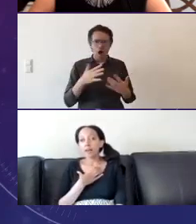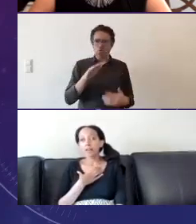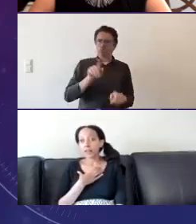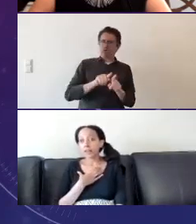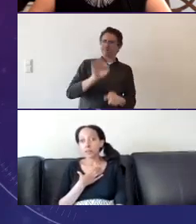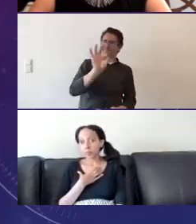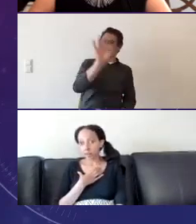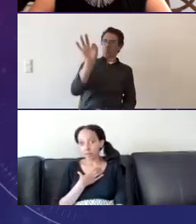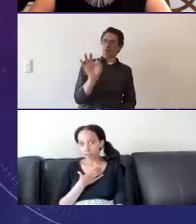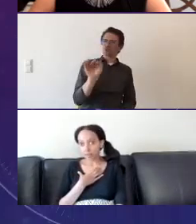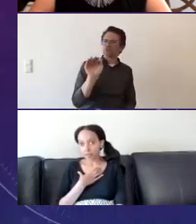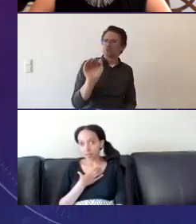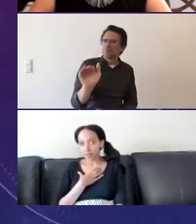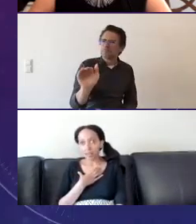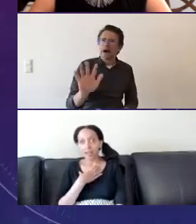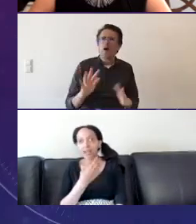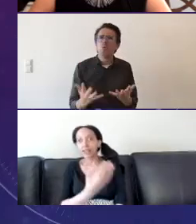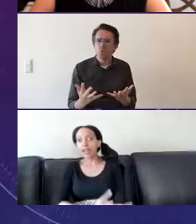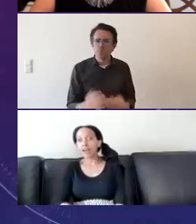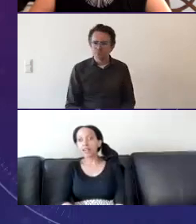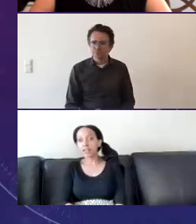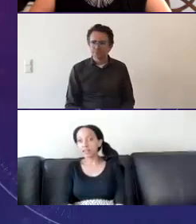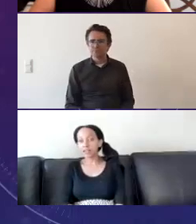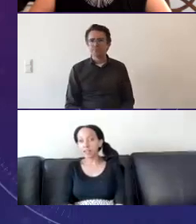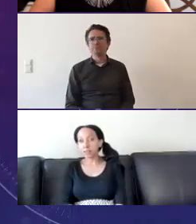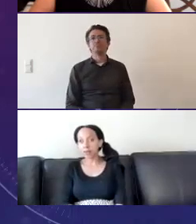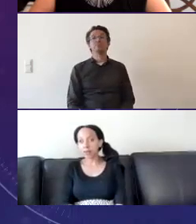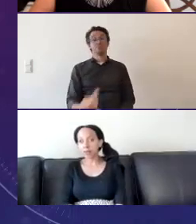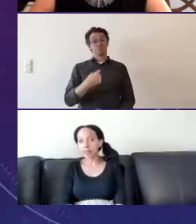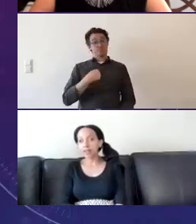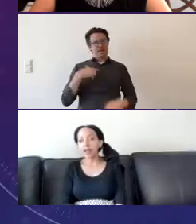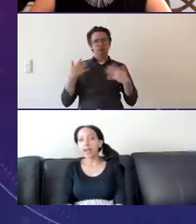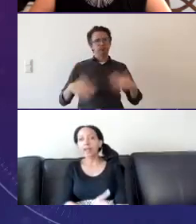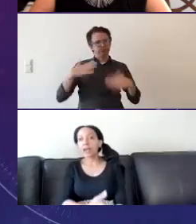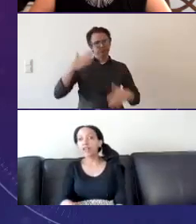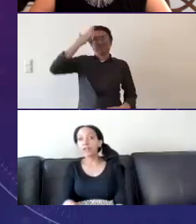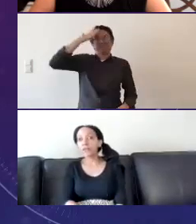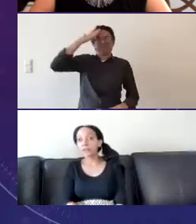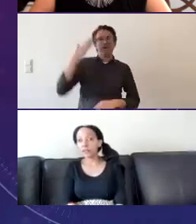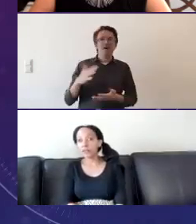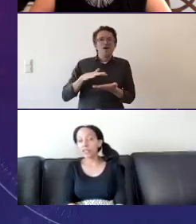fluent Braille reader Kerry is still learning Braille Kerry's fluent with